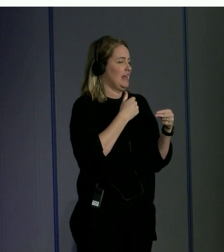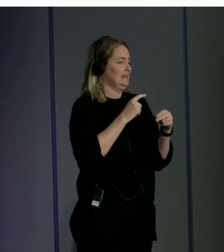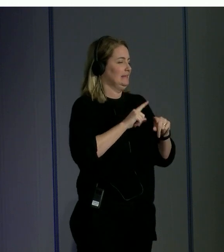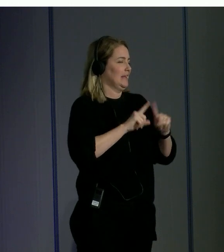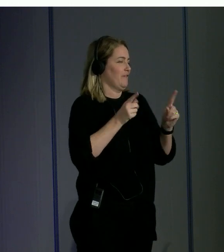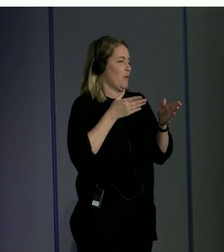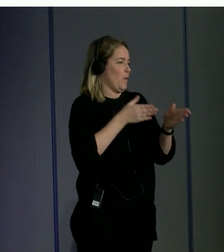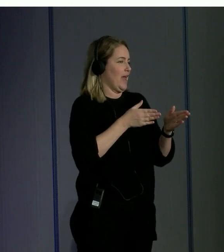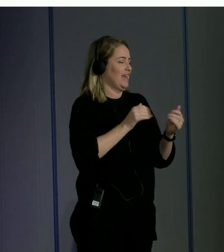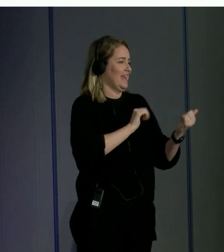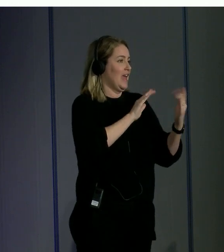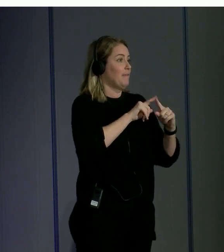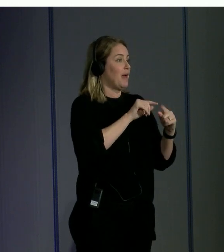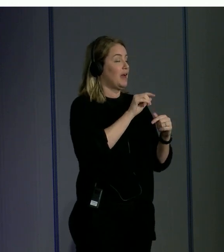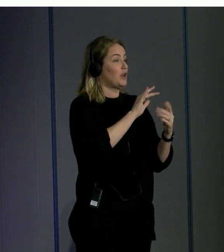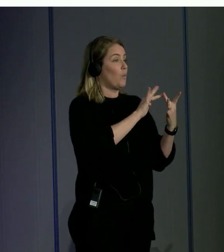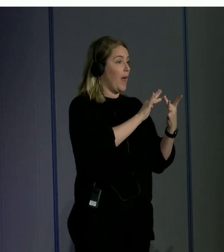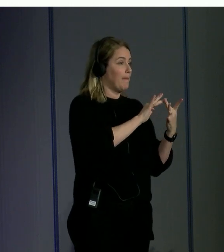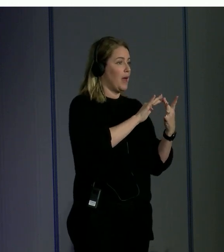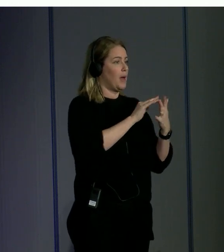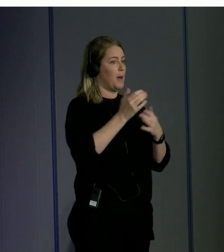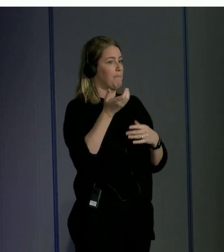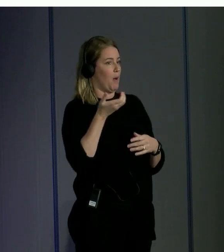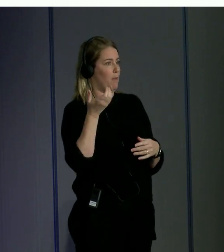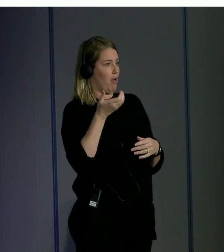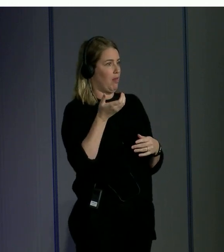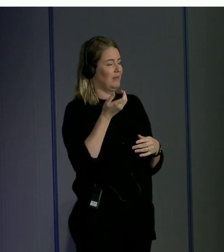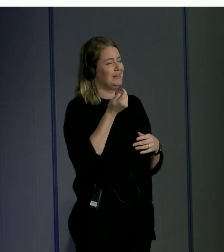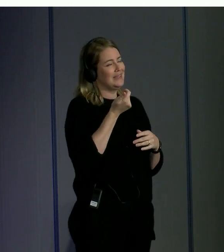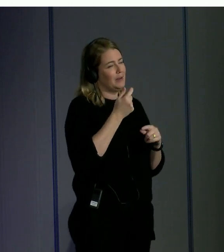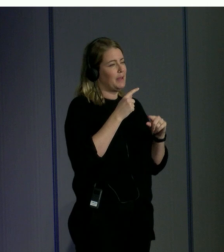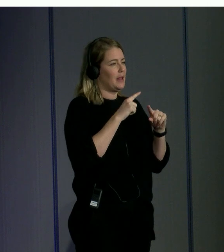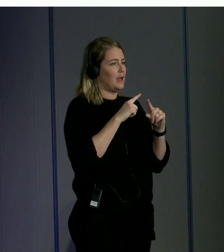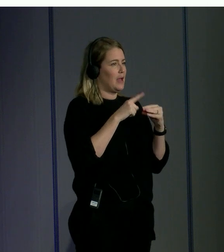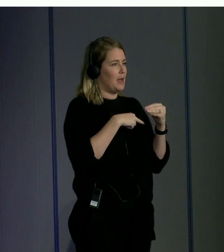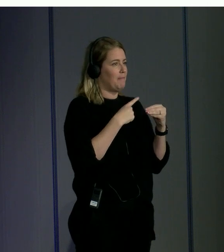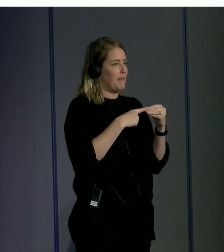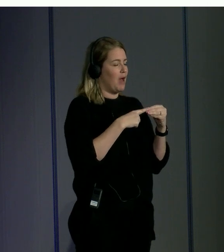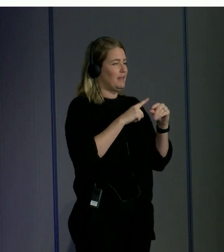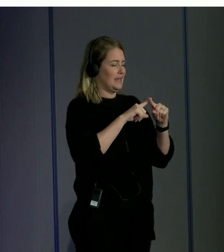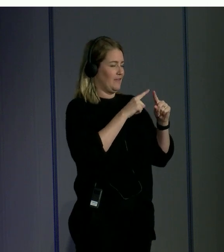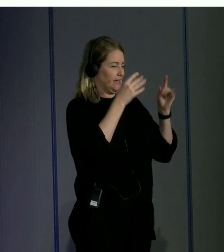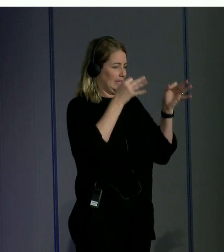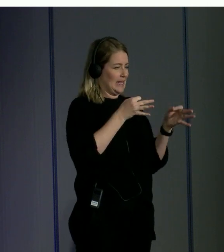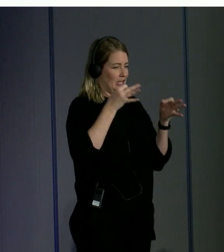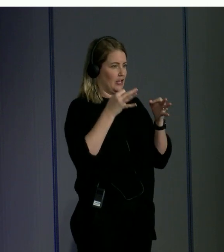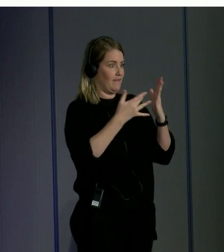But I'm going to talk about what handles mobile and maybe the architectural decisions of the tech giants.